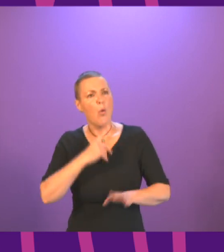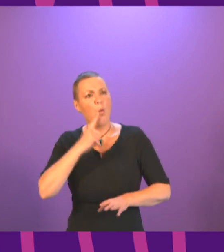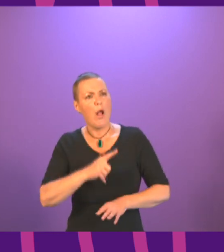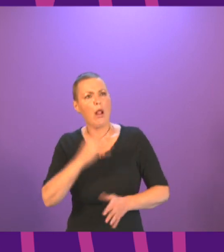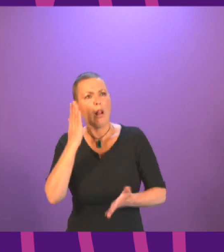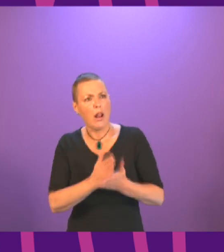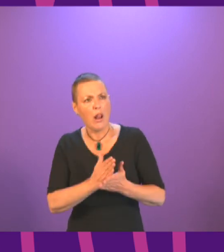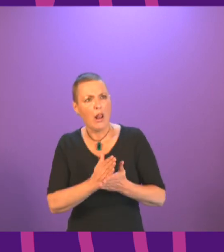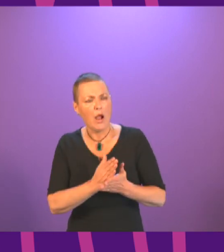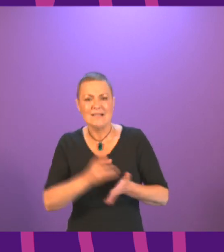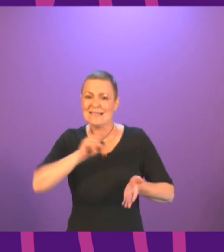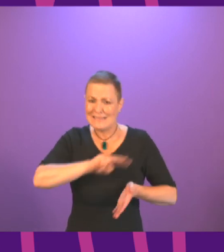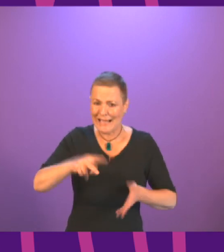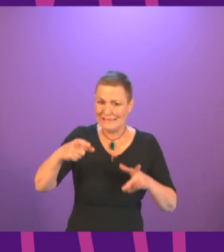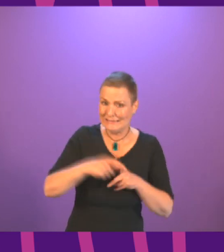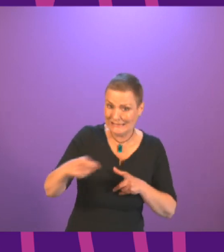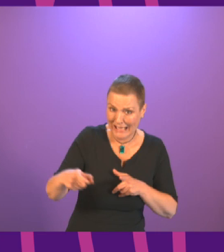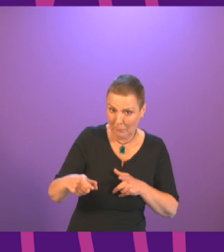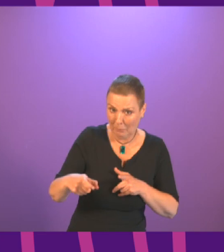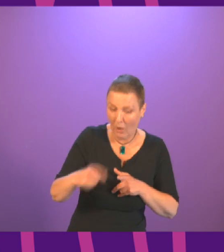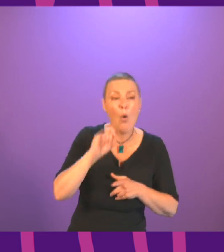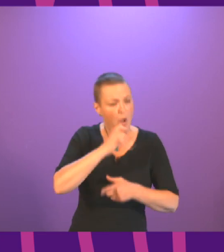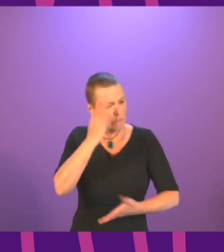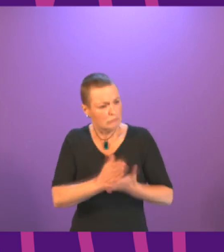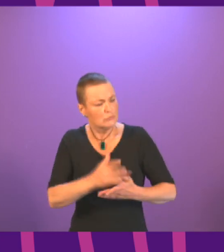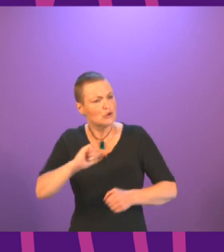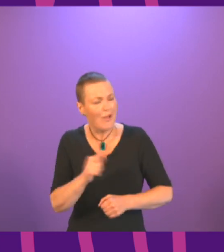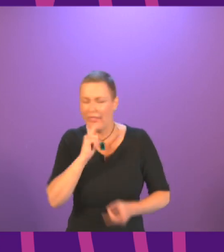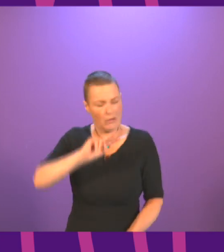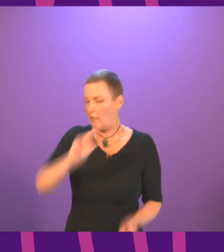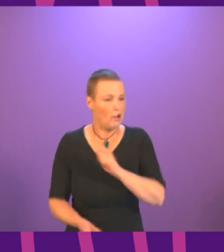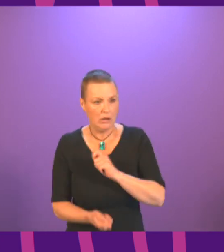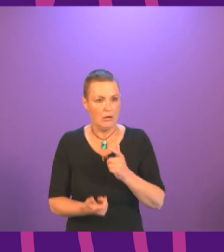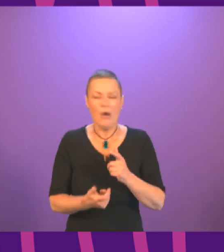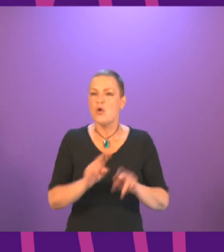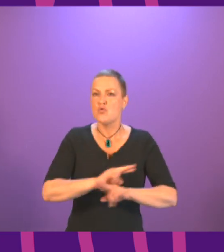it would apply to Scotland after 2 December, then to U-turn again when the Treasury said